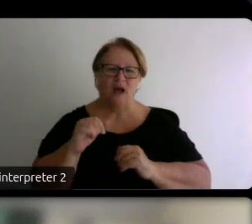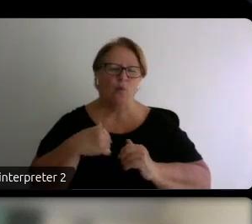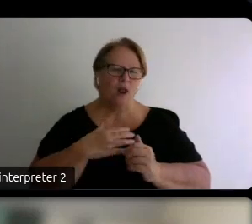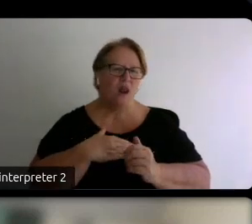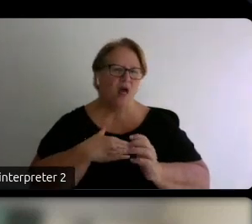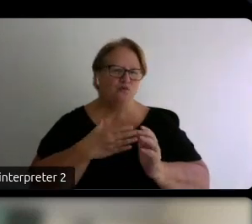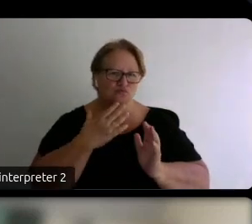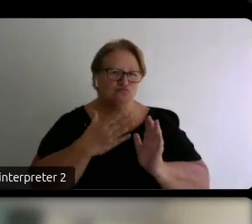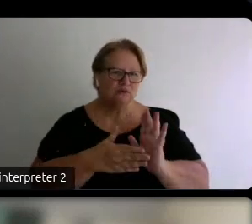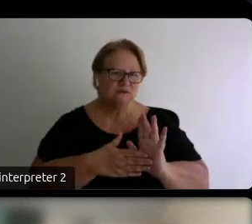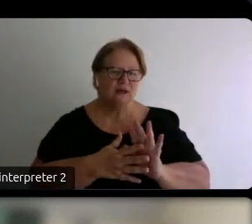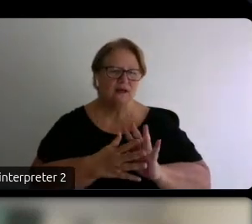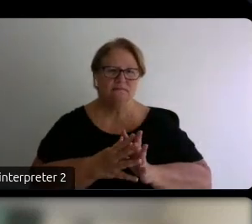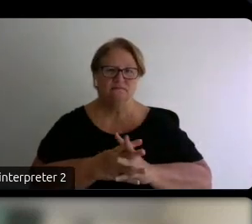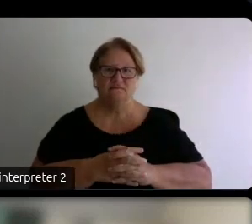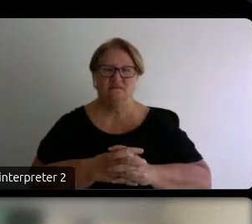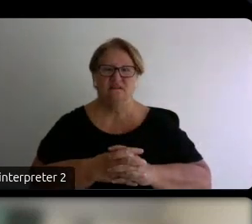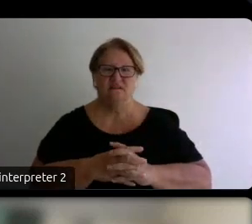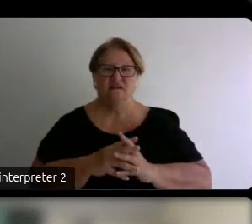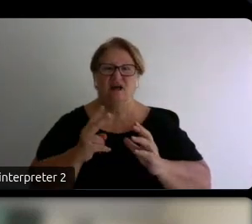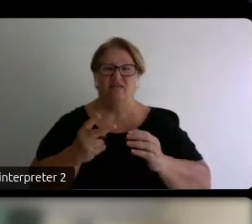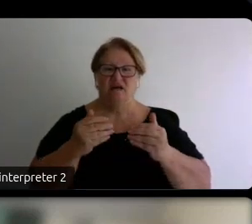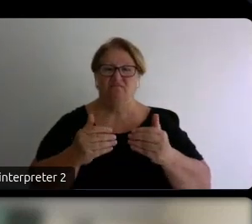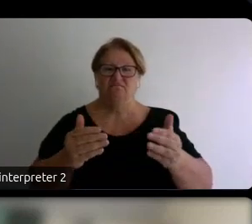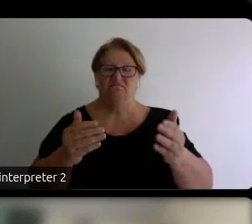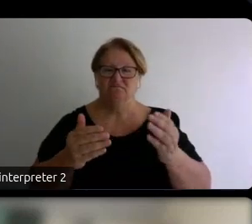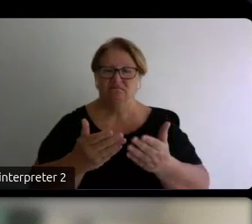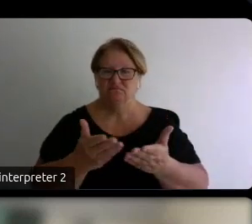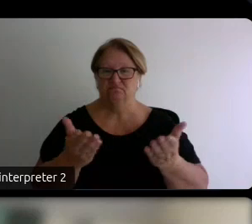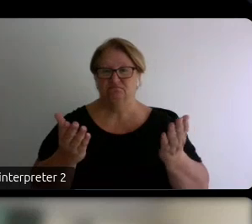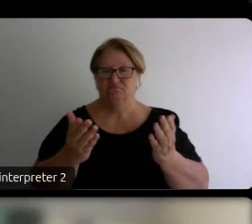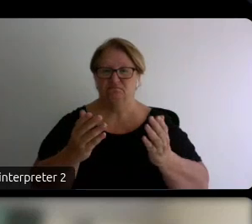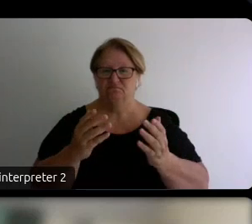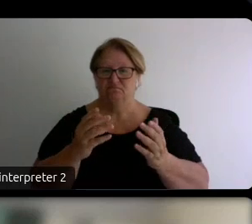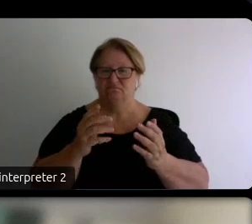Um and basically from that point, you guys would be in a position where you can start referring